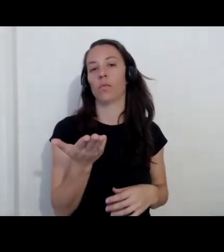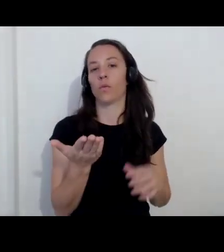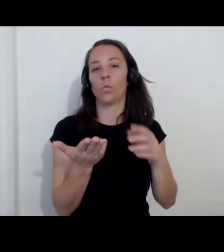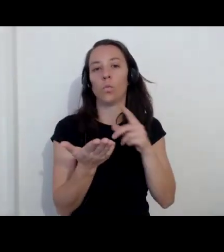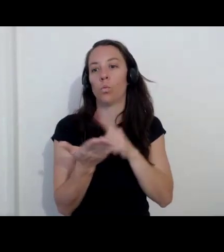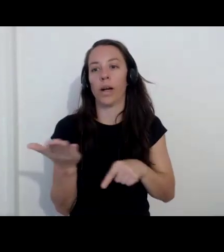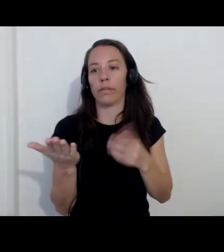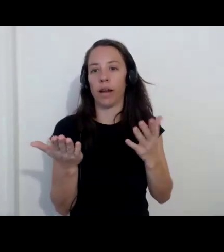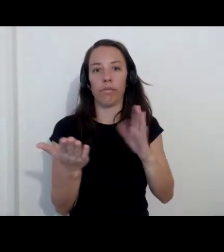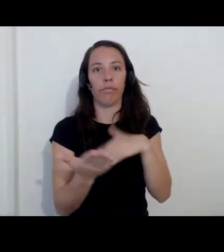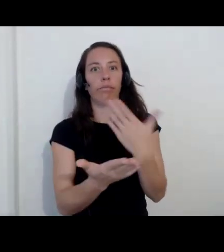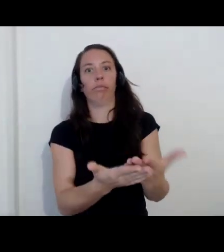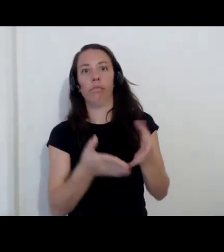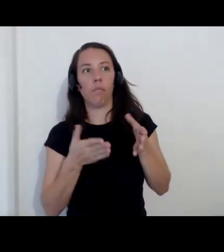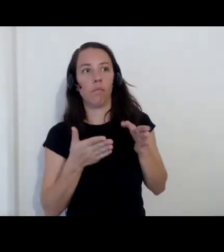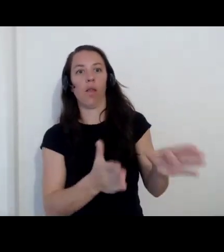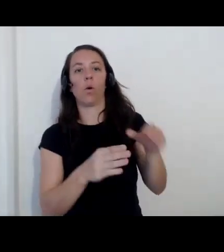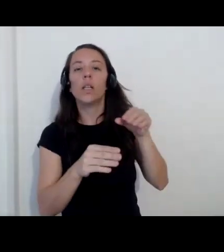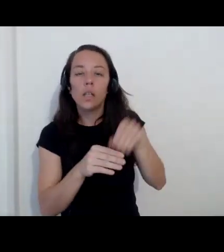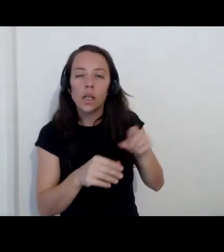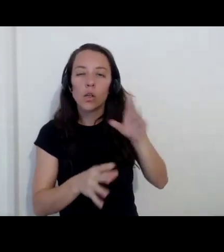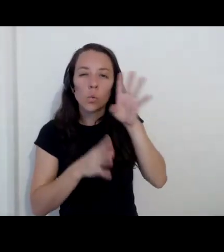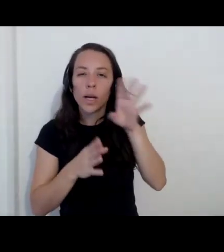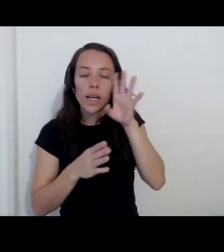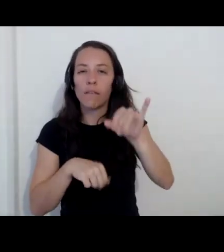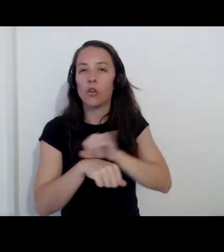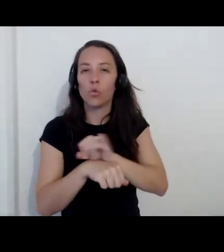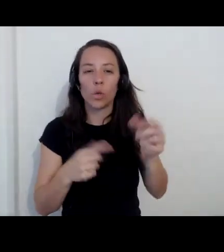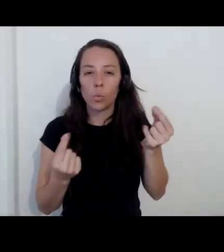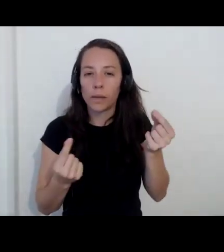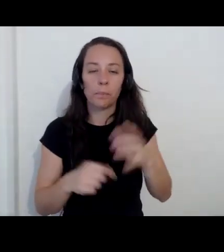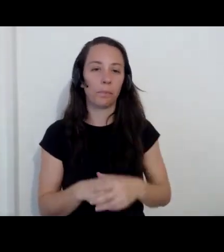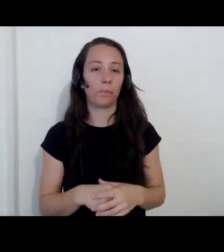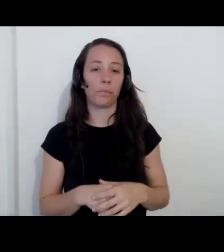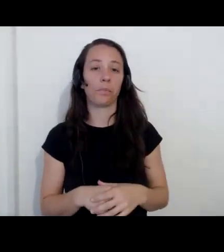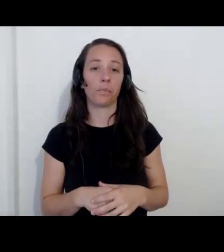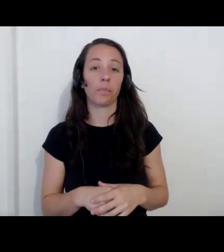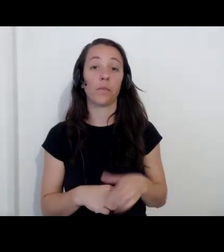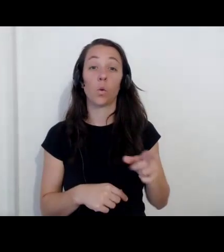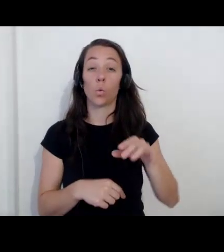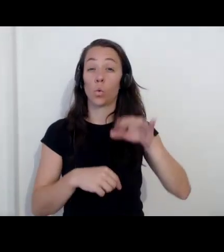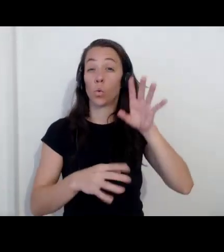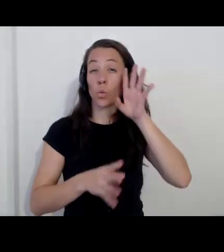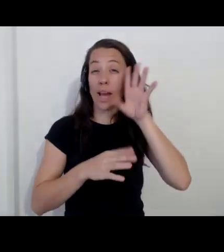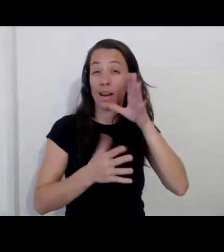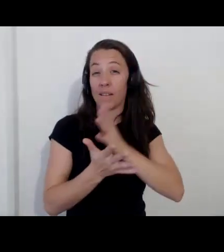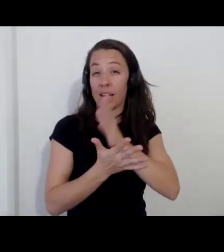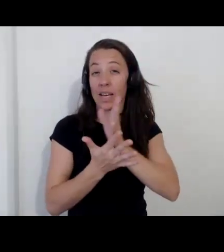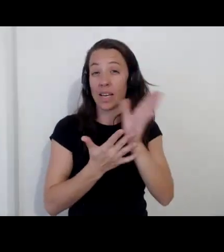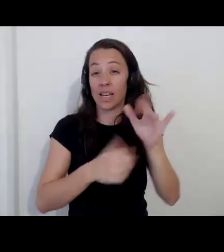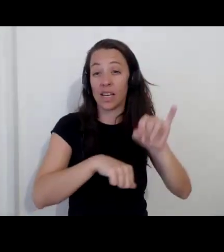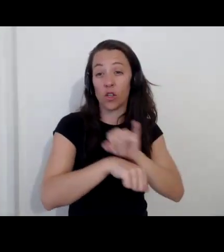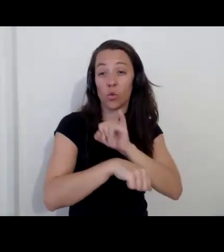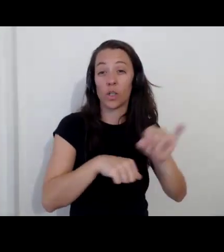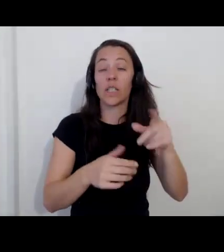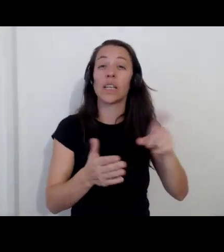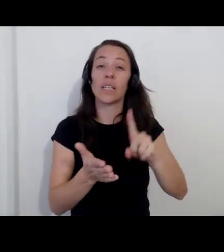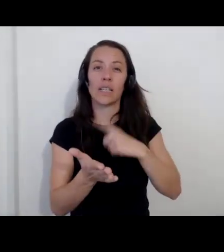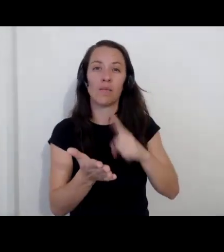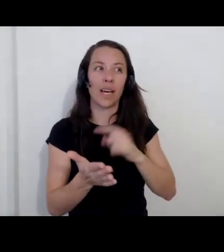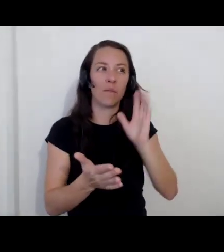The creative industries can often seem very elusive and exclusive, I think.